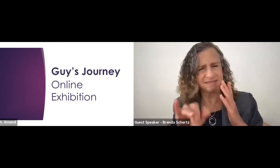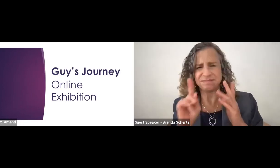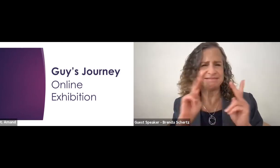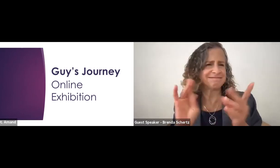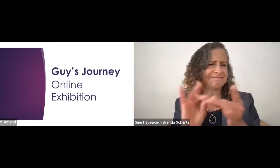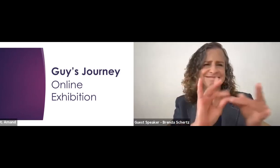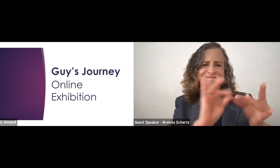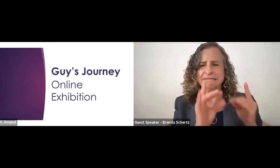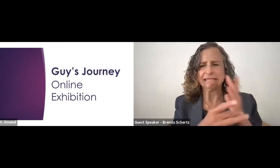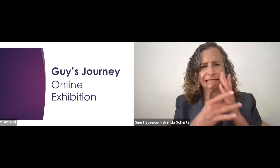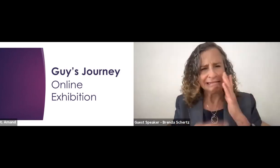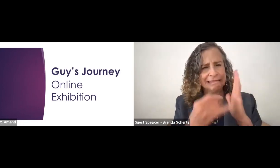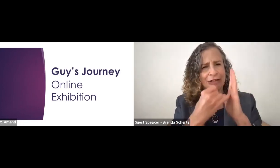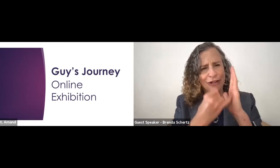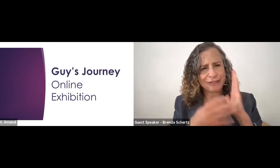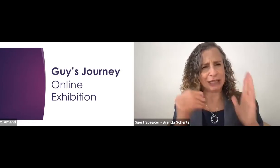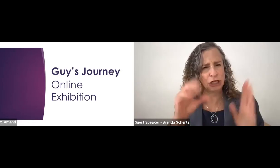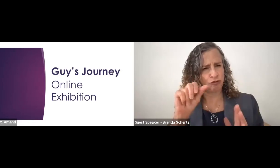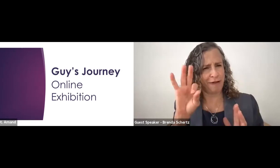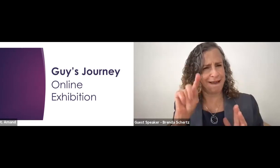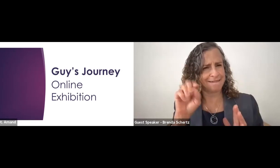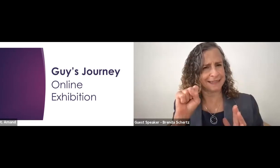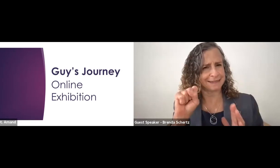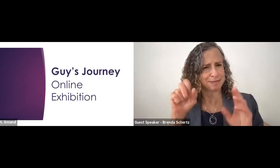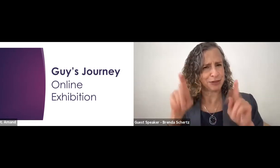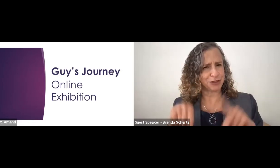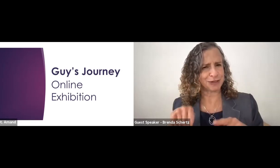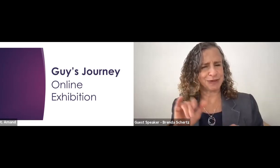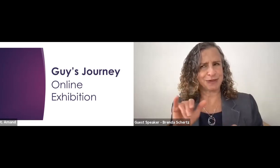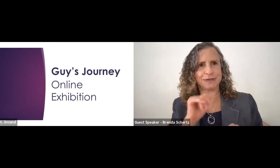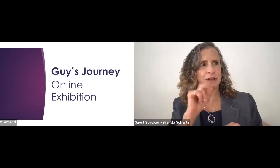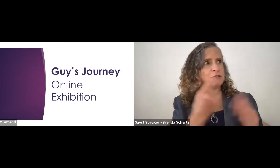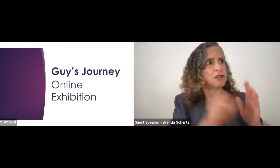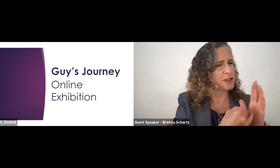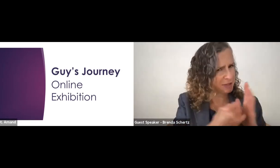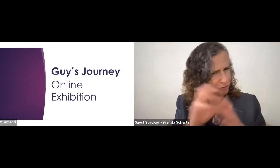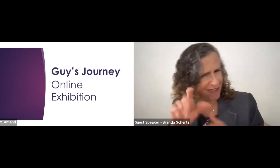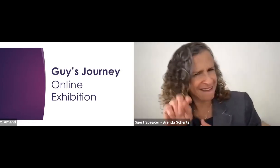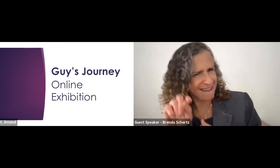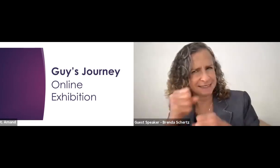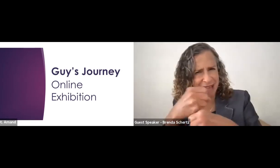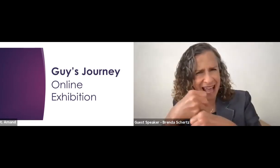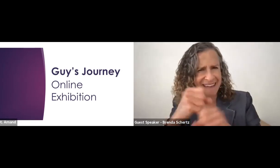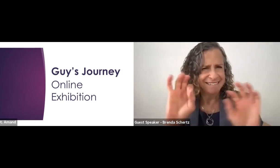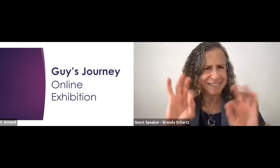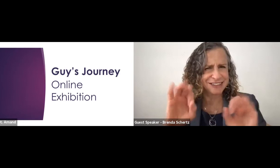and his work with De'VIA, and Guy was such an amazingly talented artwork, and he did crafts,